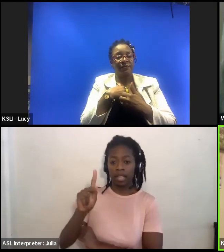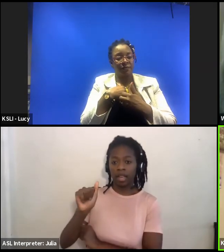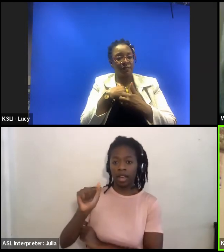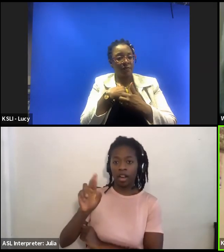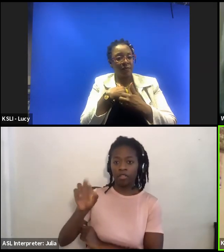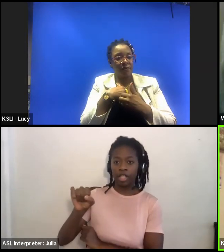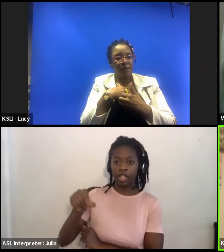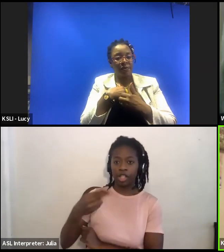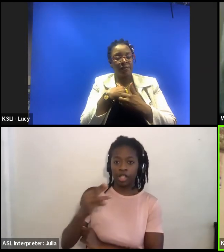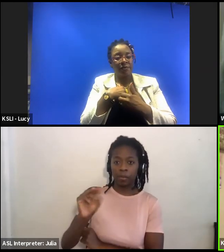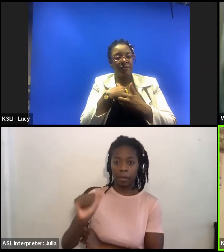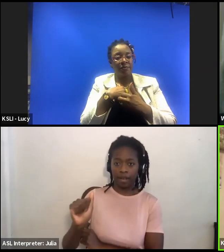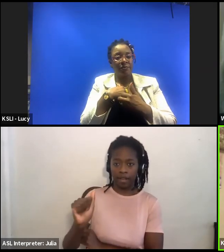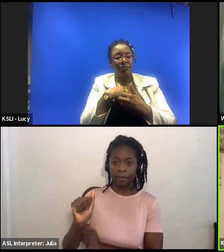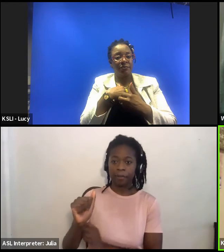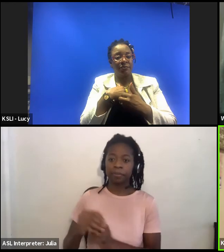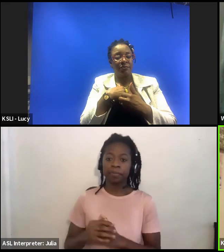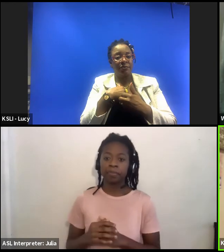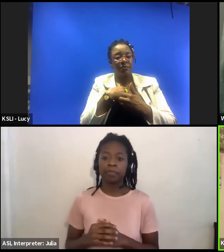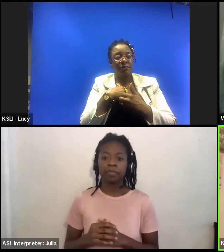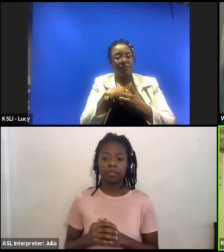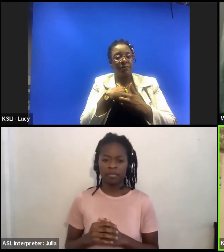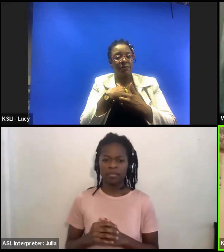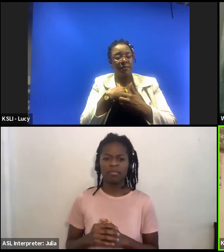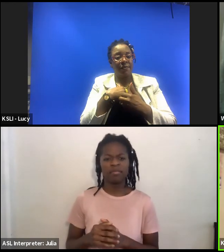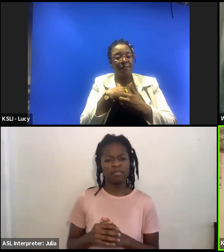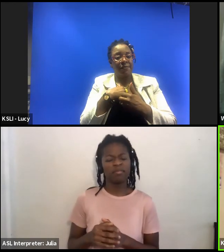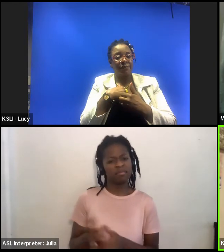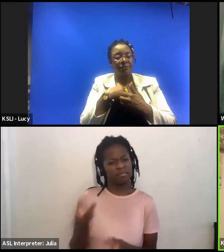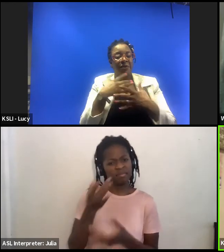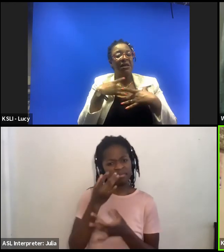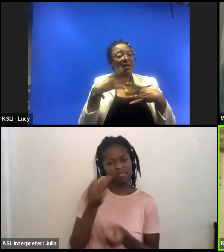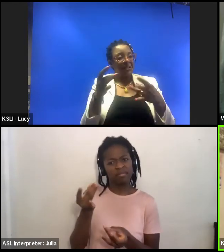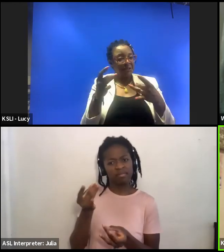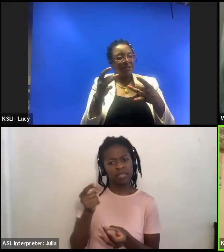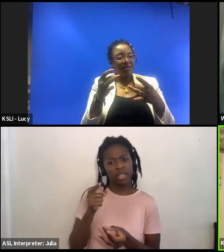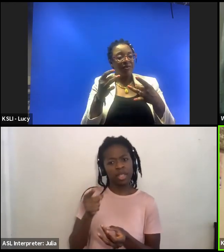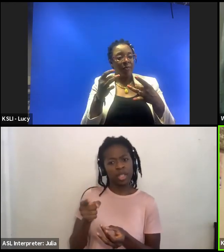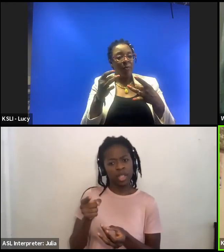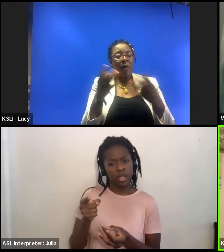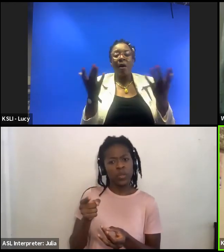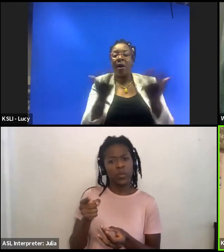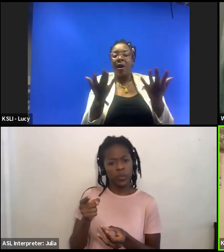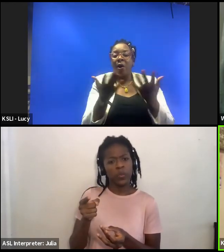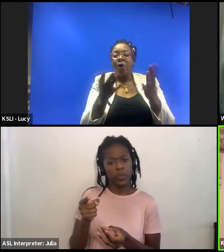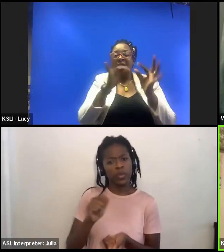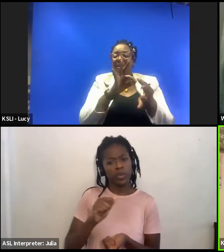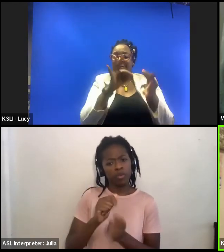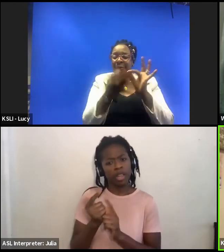I mean, it's so interesting how you're kind of translating the sort of experiences that you're having in the household